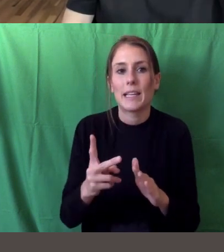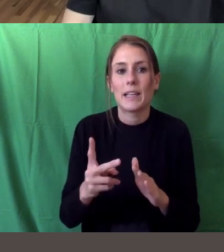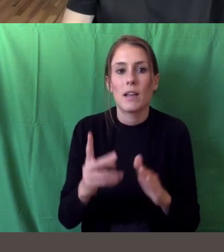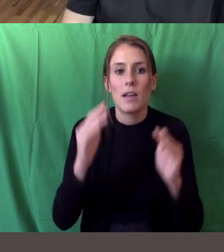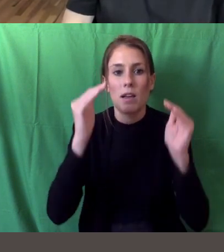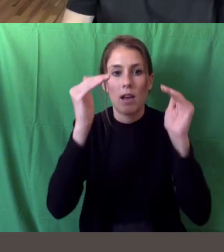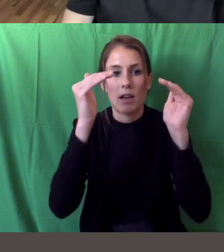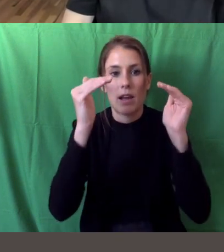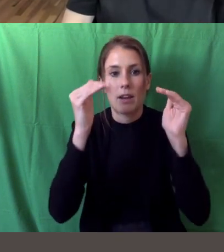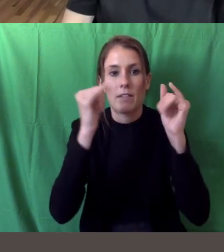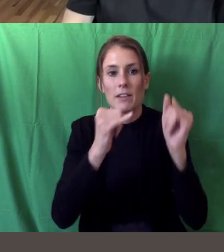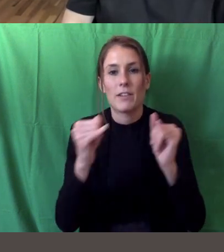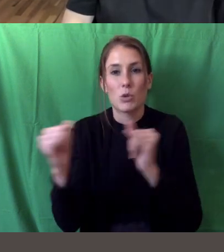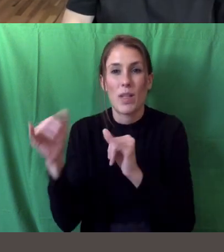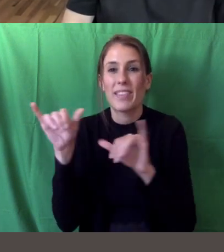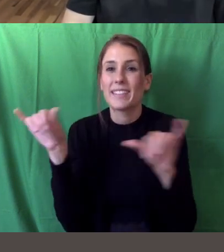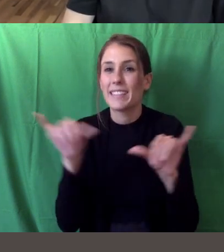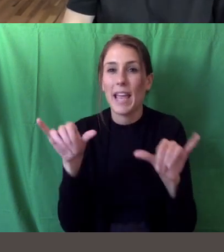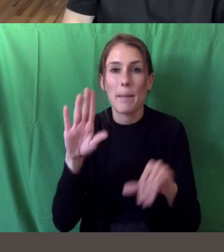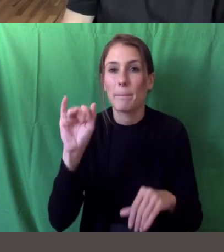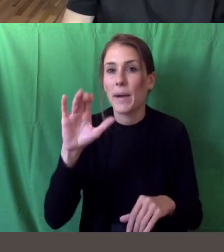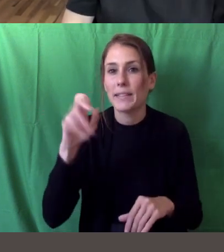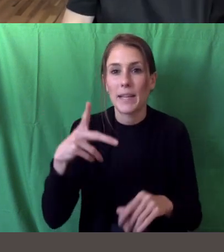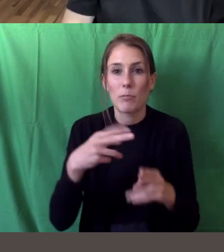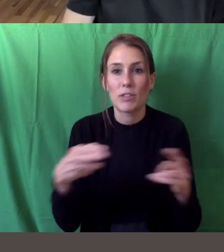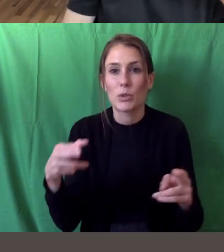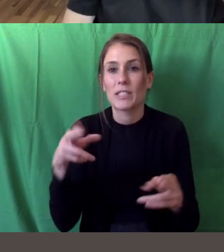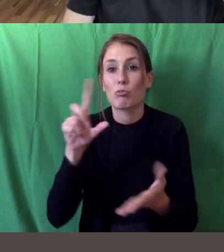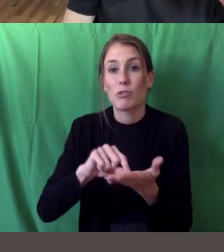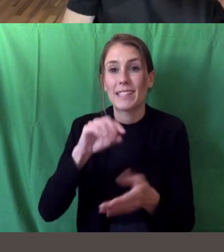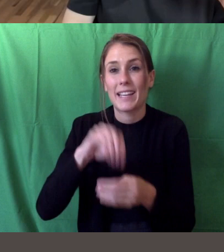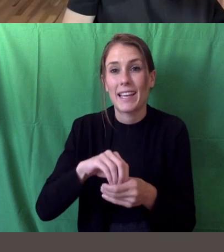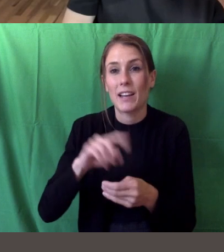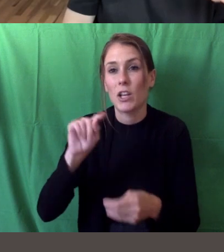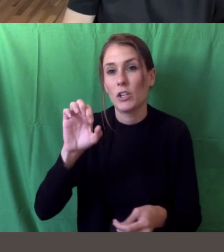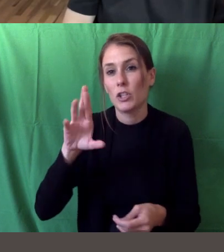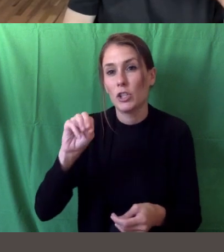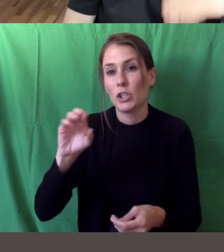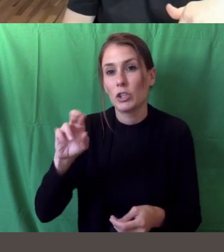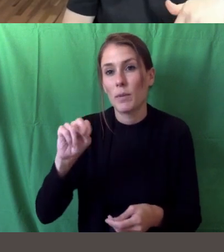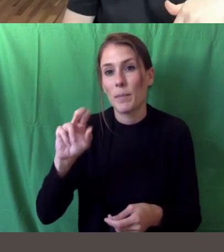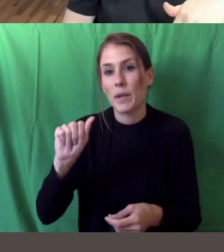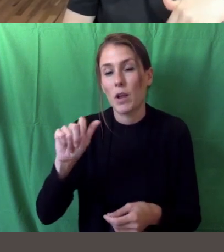though the same bicep resources printed out in our terminal, along with a unique identifier